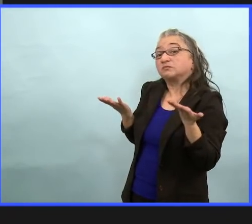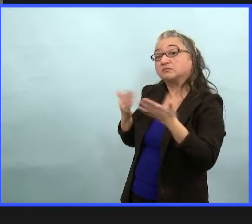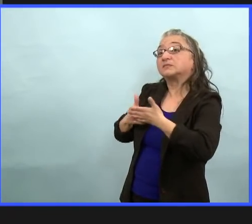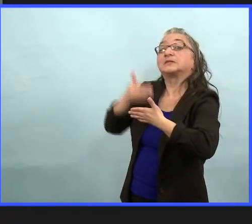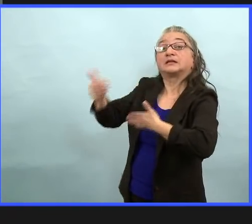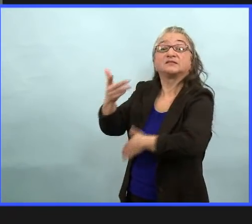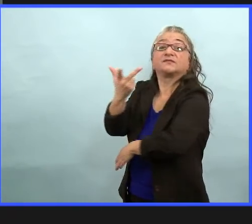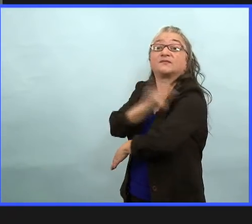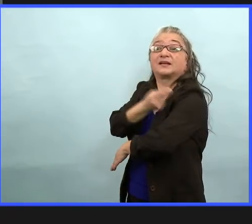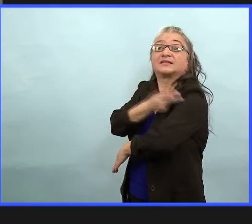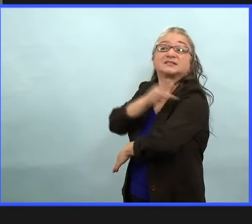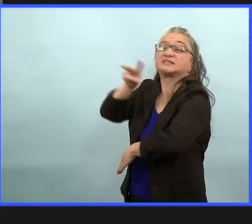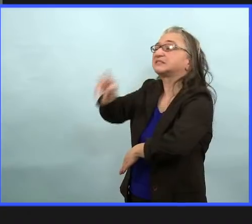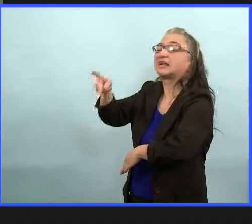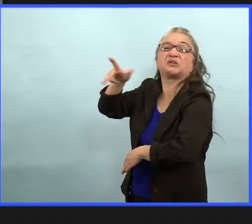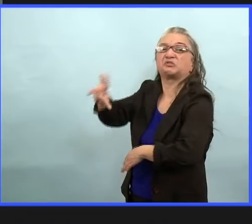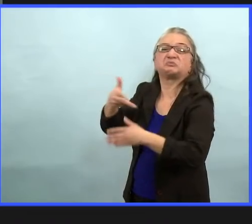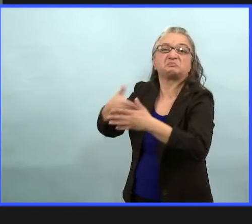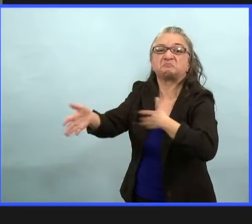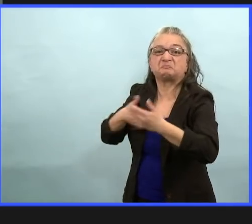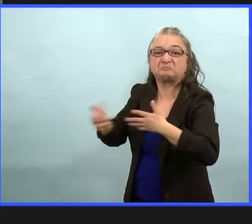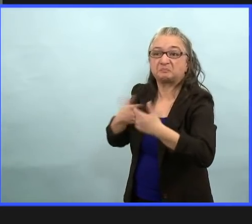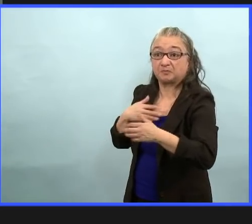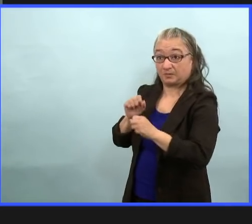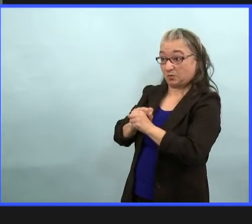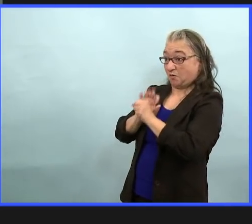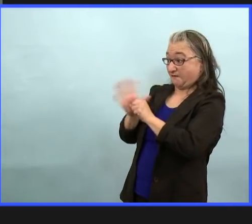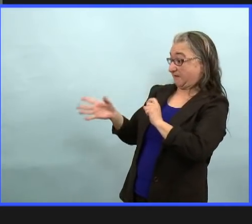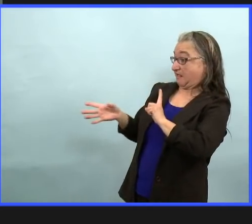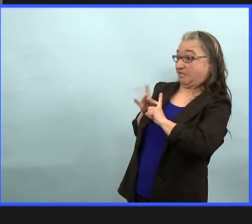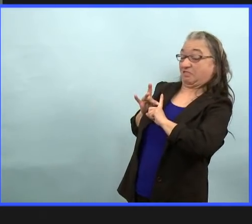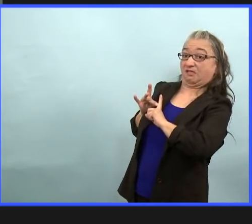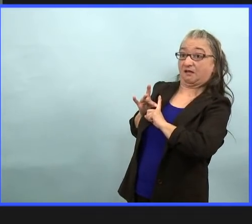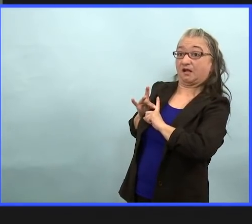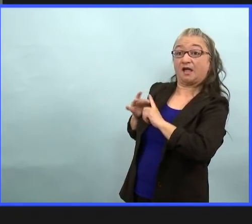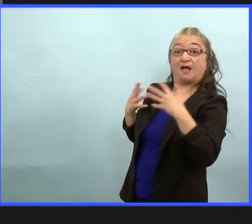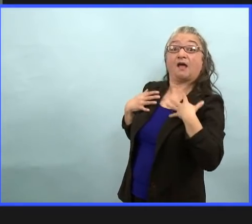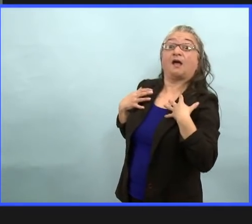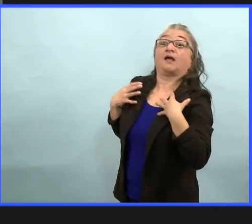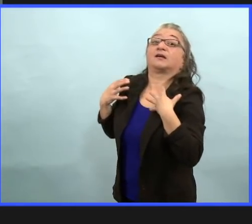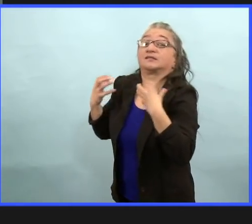or third um that they could go for that as soon as they are you know starting to feel better and